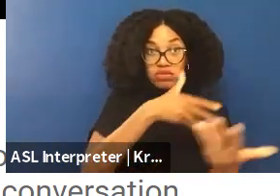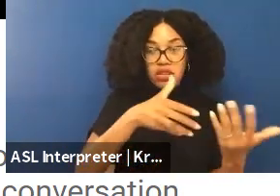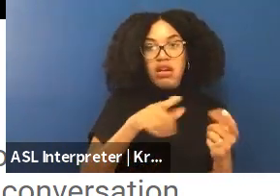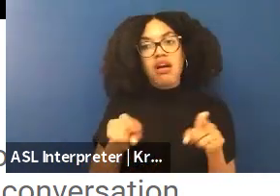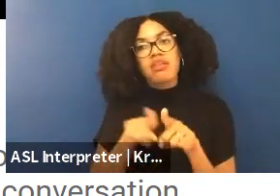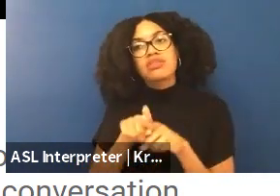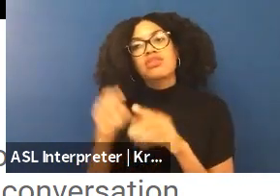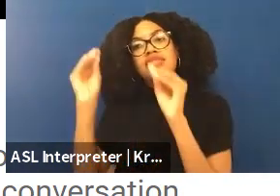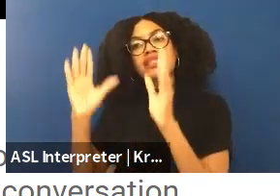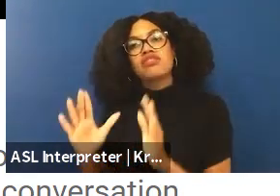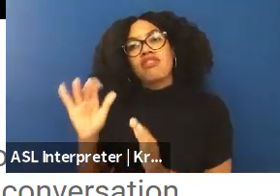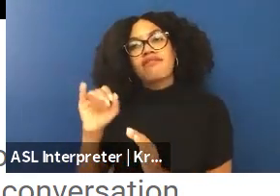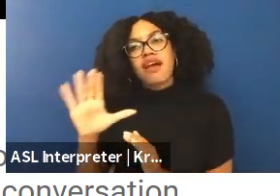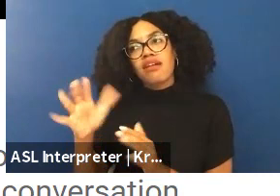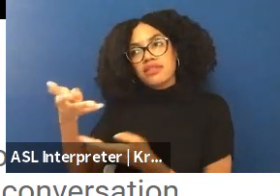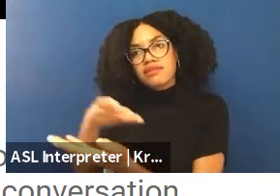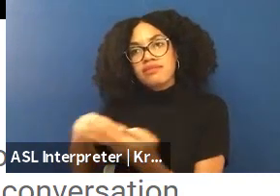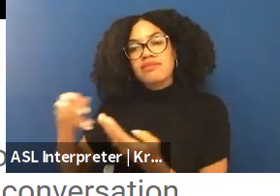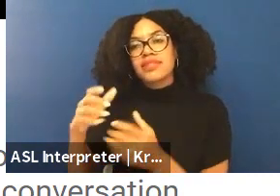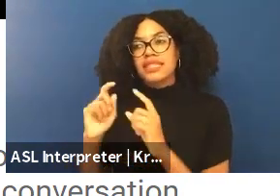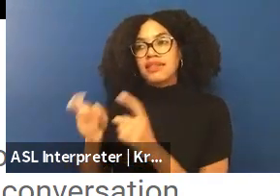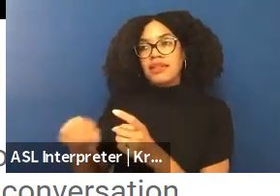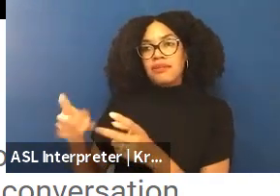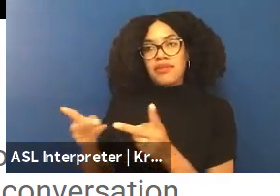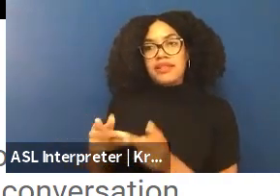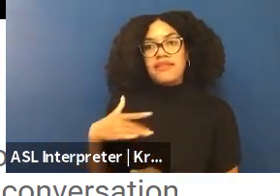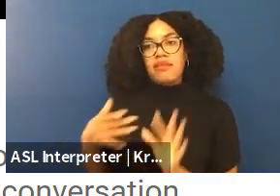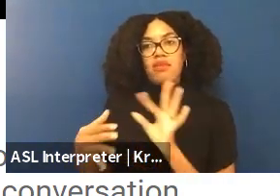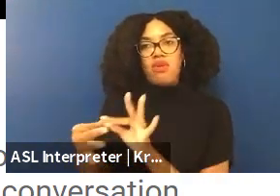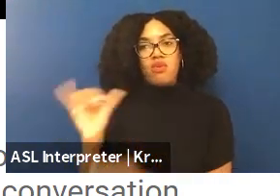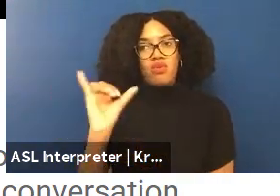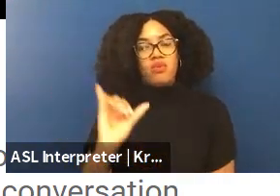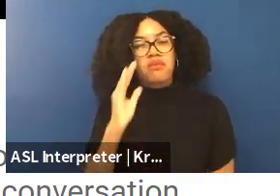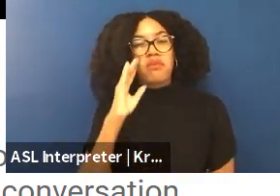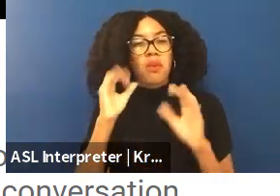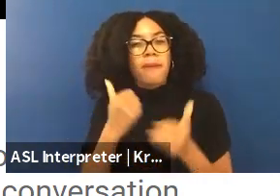I hope that helps. [Lisa] Steve, if I could